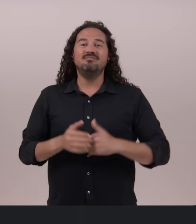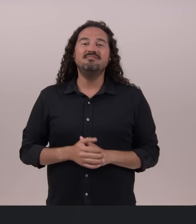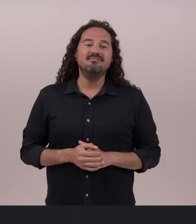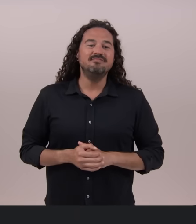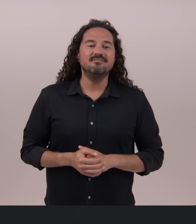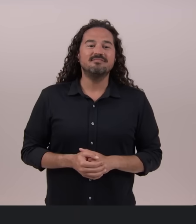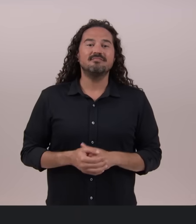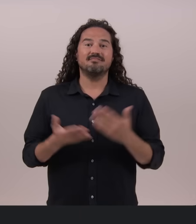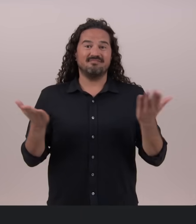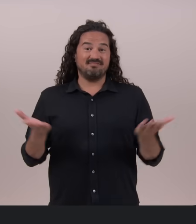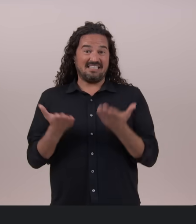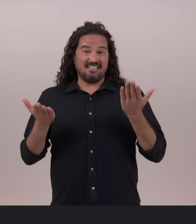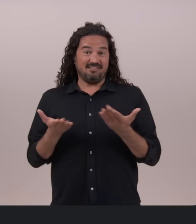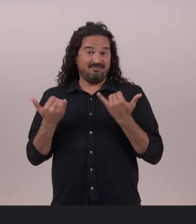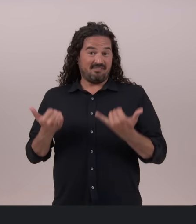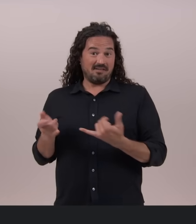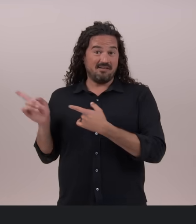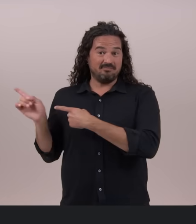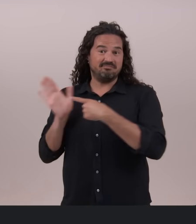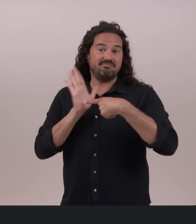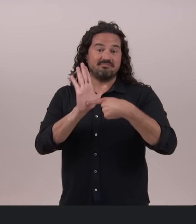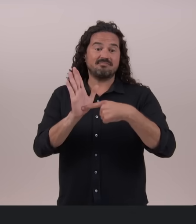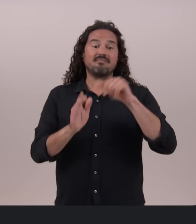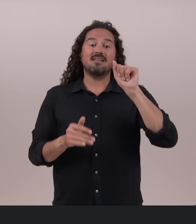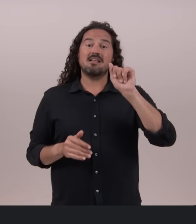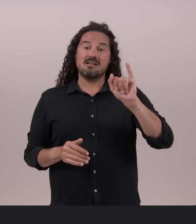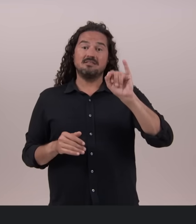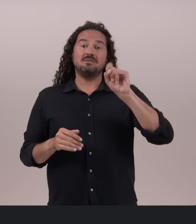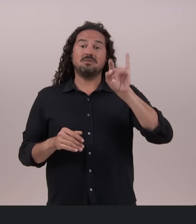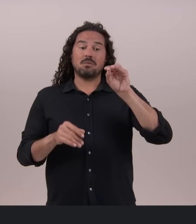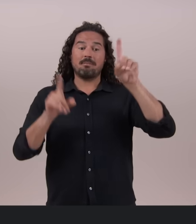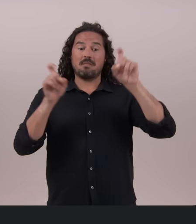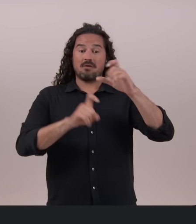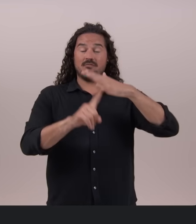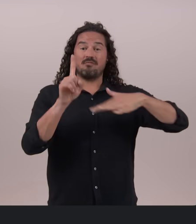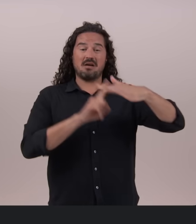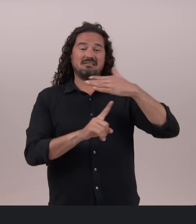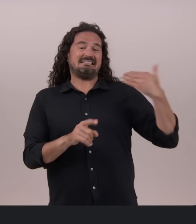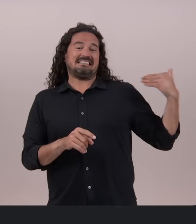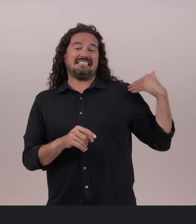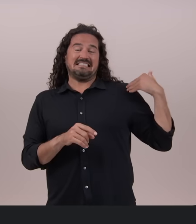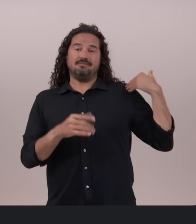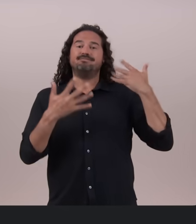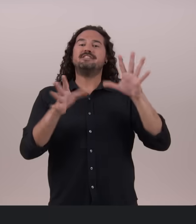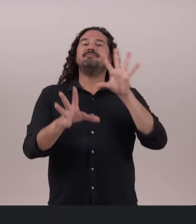I'm here in the AI Studio playground, where earlier this year, we added support for interacting with agents.